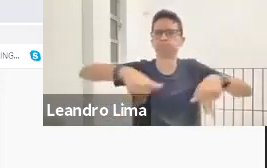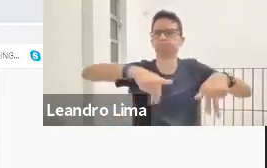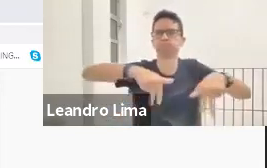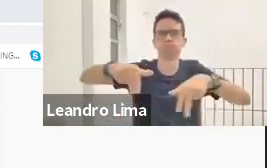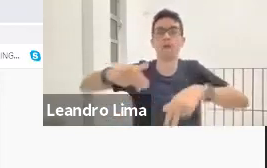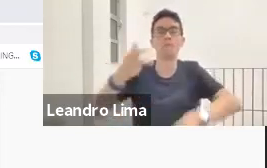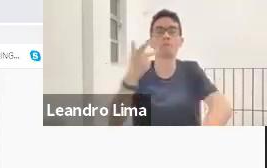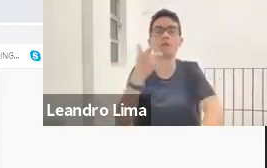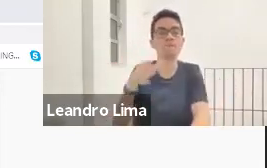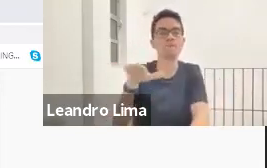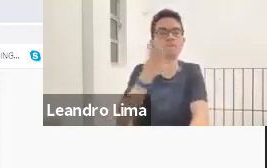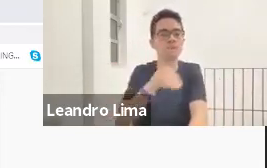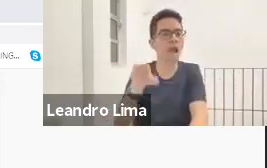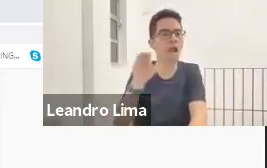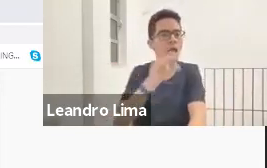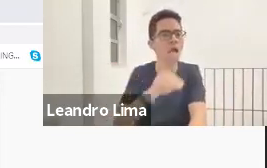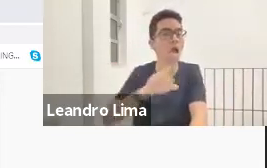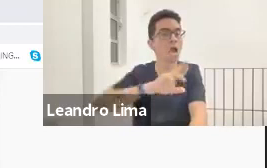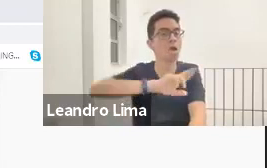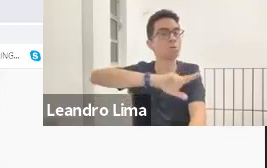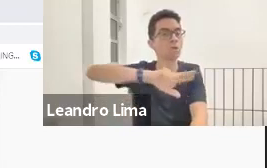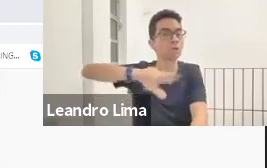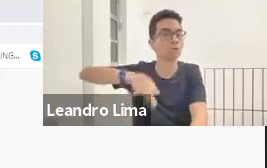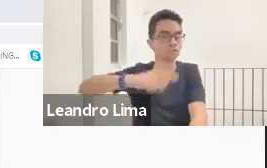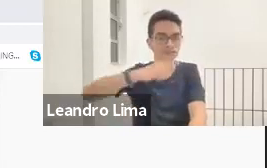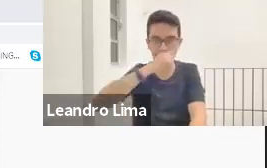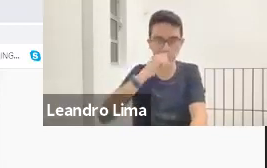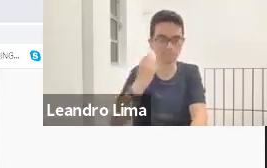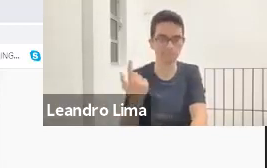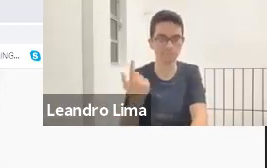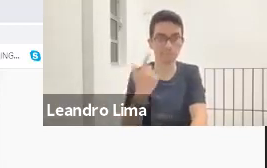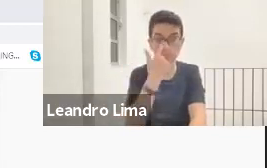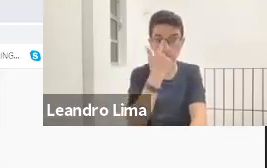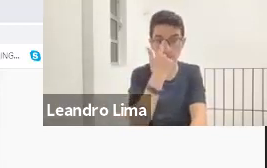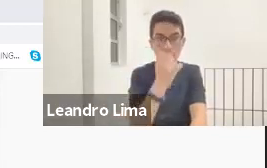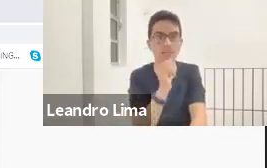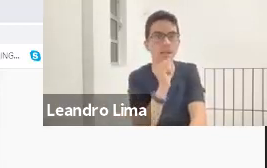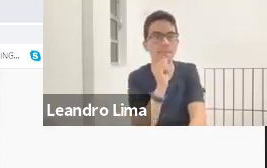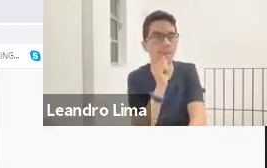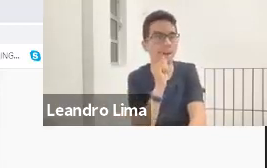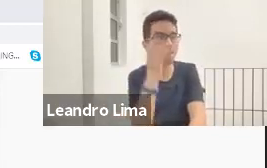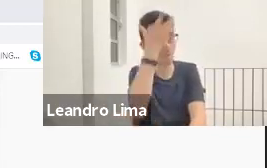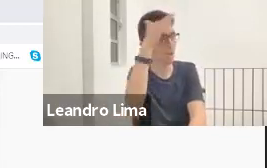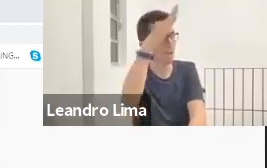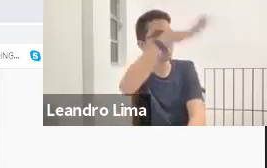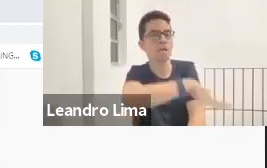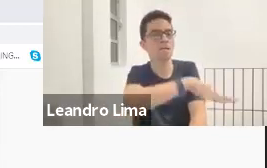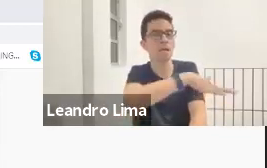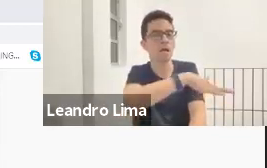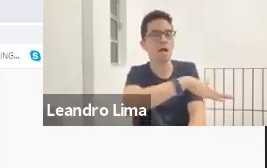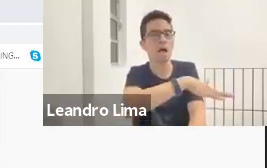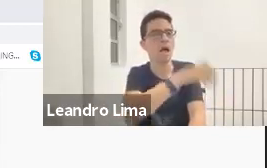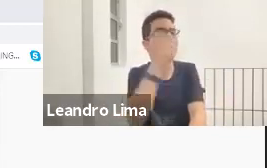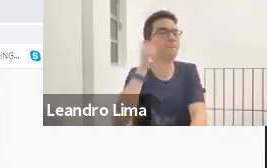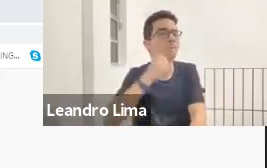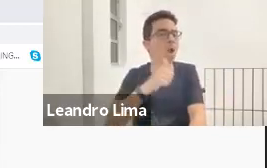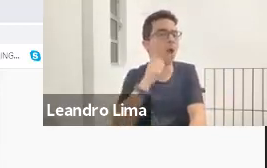woman say things that being a small woman doesn't. a lot a lot of situations, and that's and that's not my judgment that's how how.